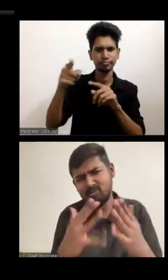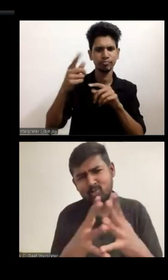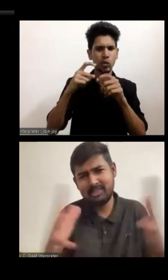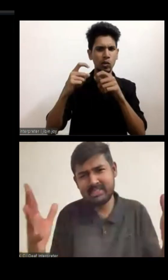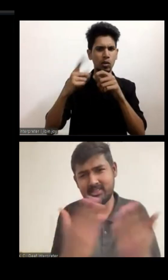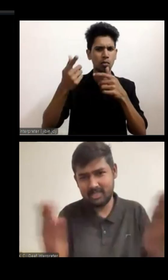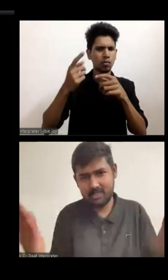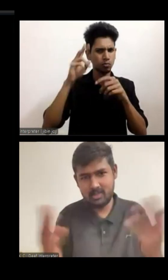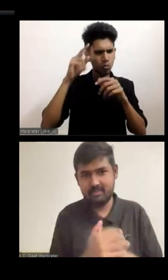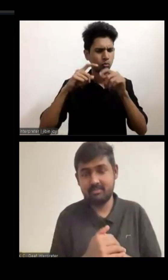Thank you so much.